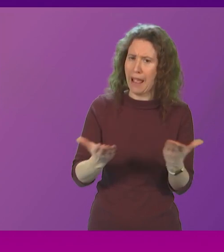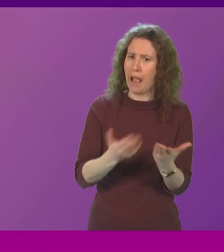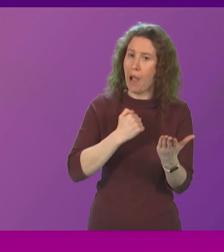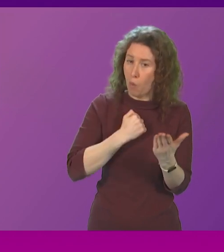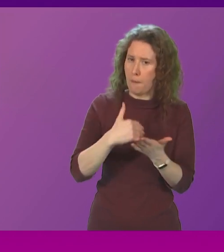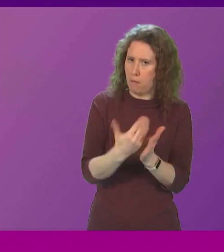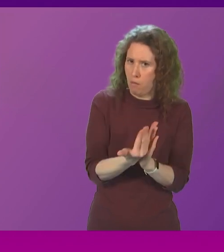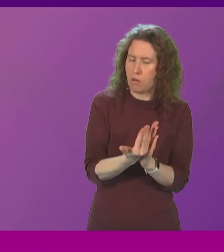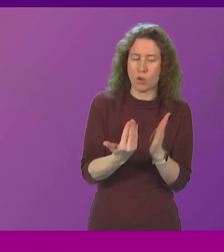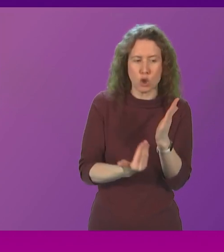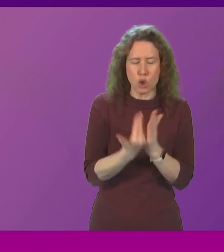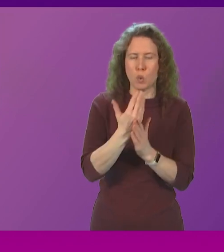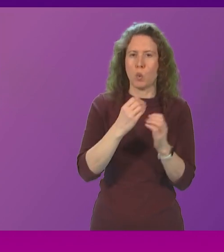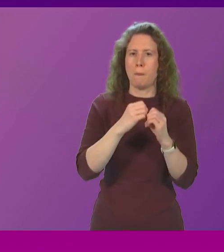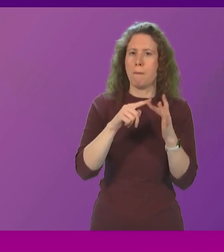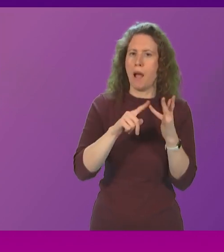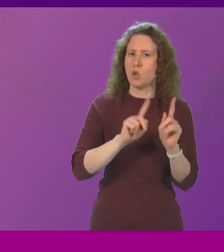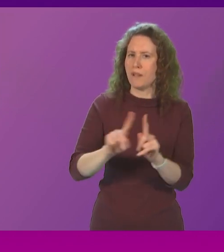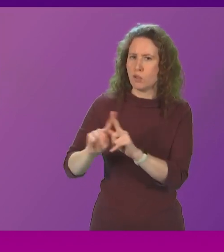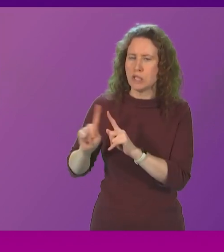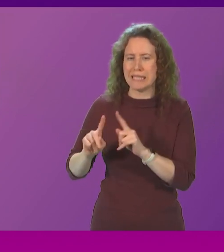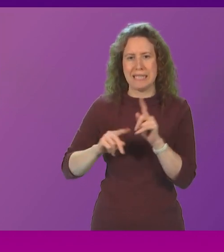biodiversity framework agreed in Montreal in December.